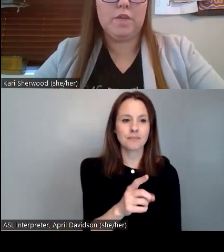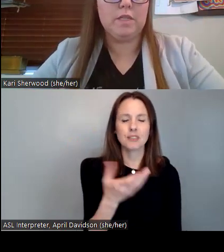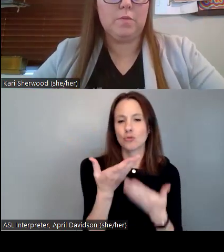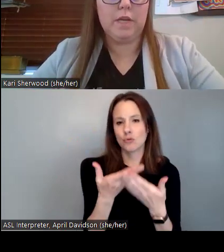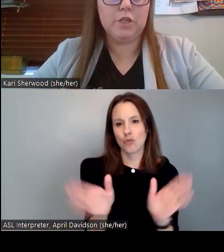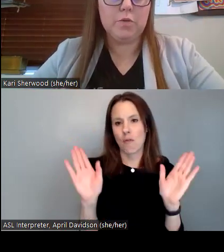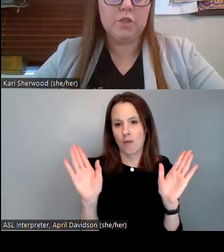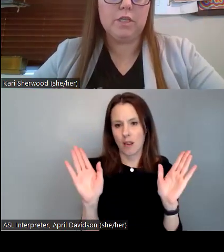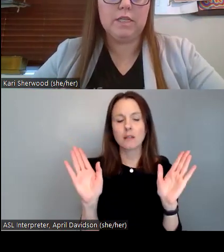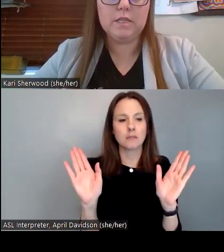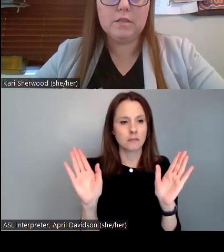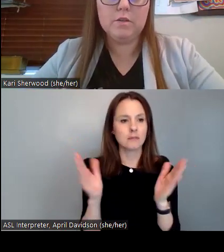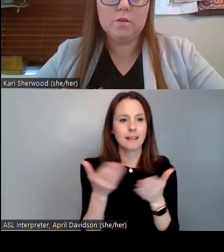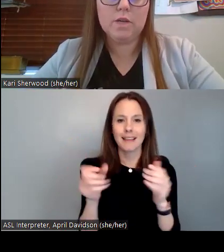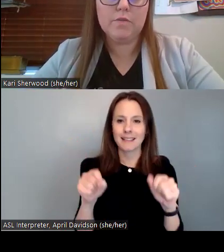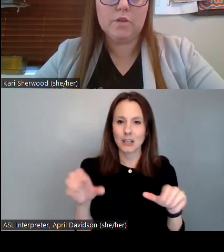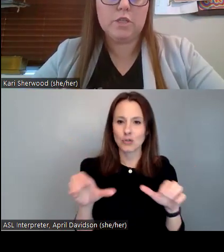things that we can do are just listen to neurodivergent